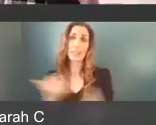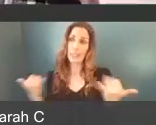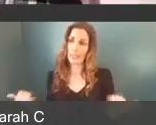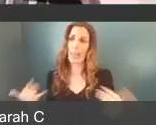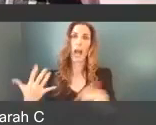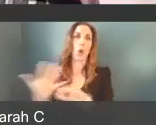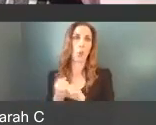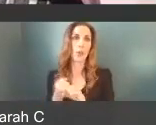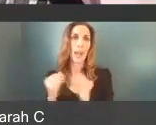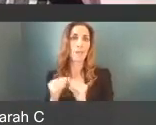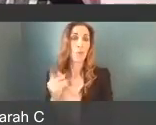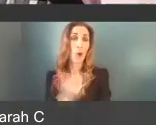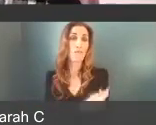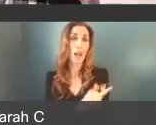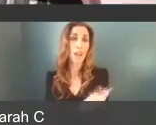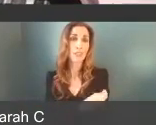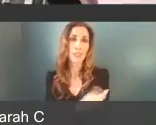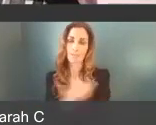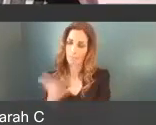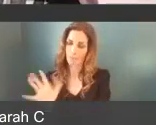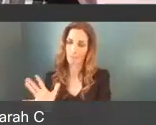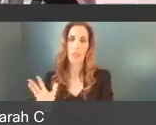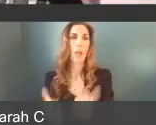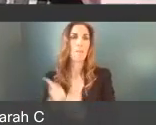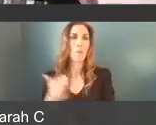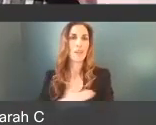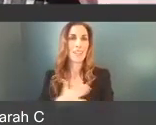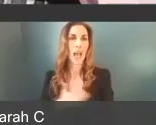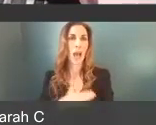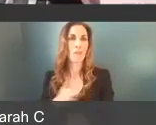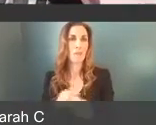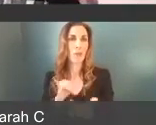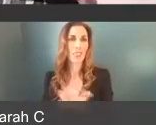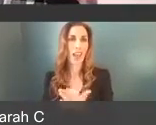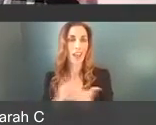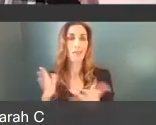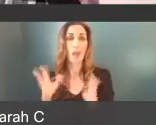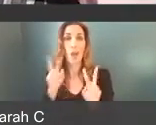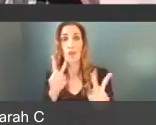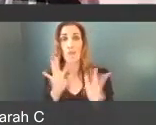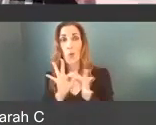I couldn't be happier about it and I look forward to a collaborative relationship going forward.